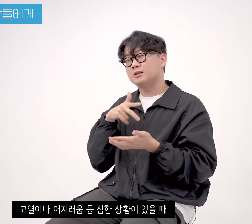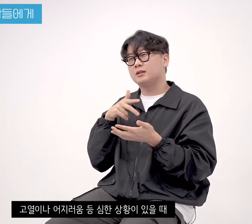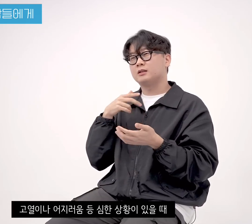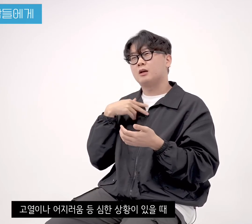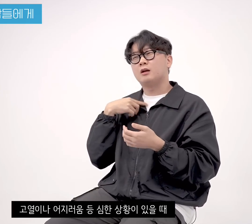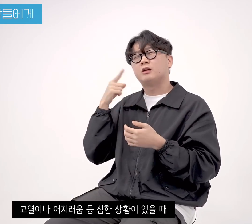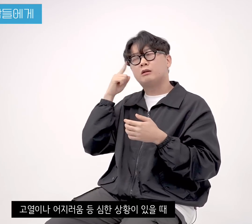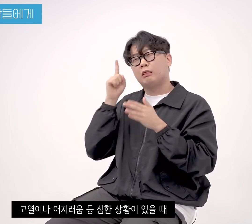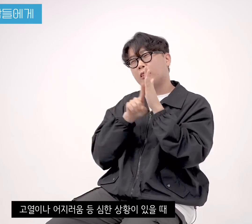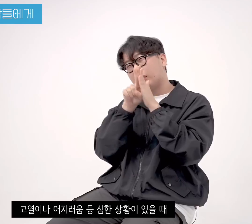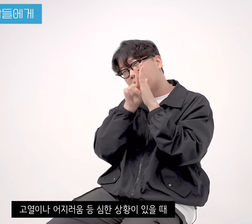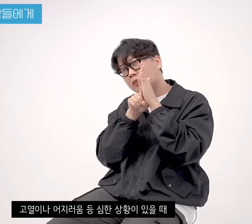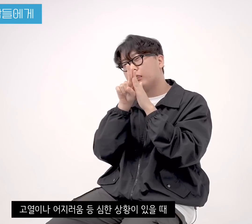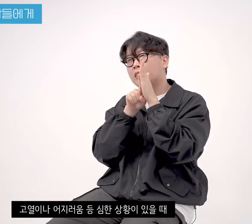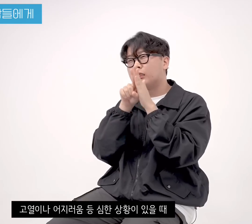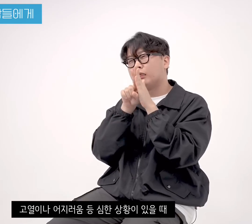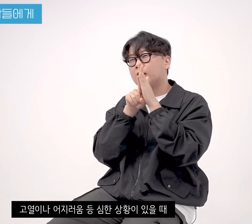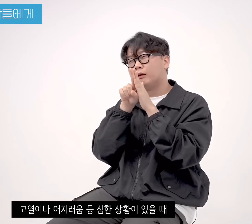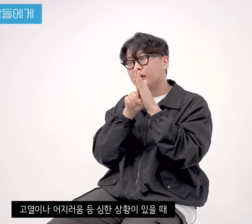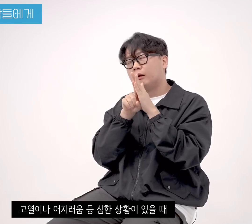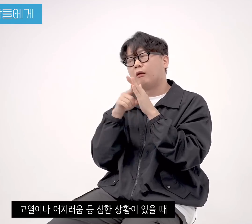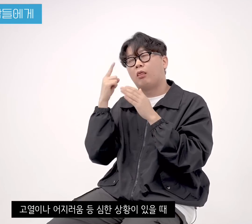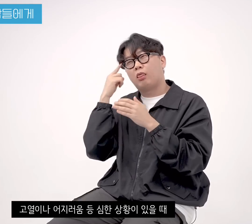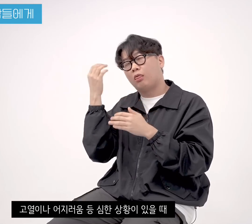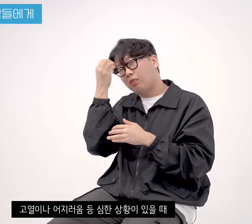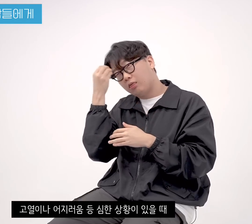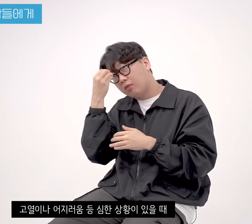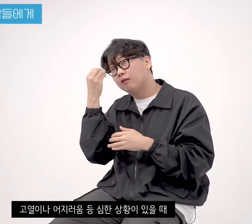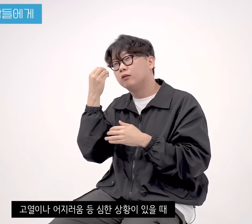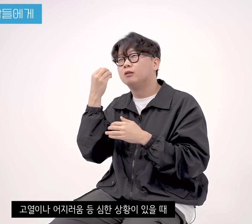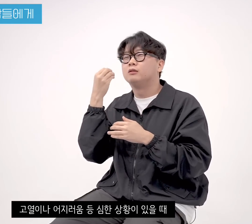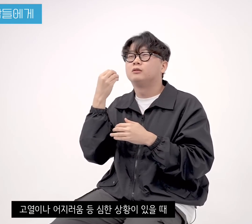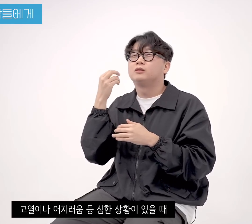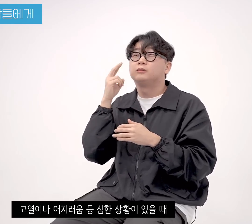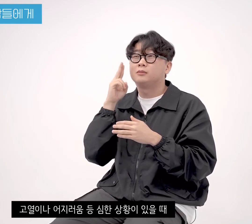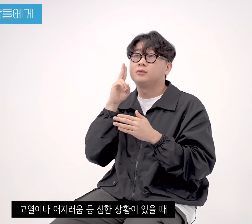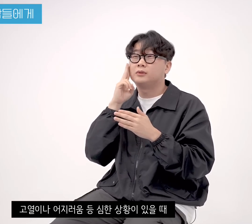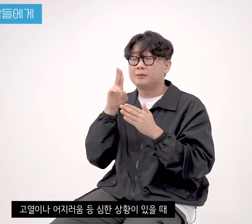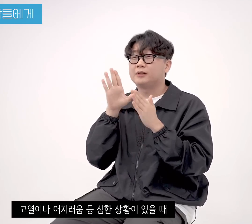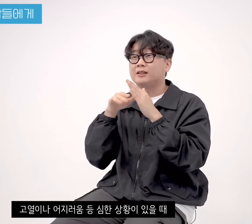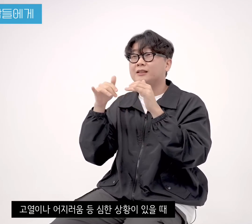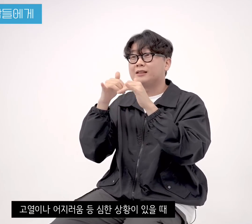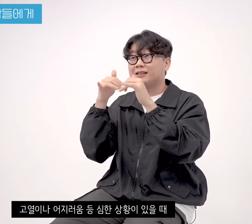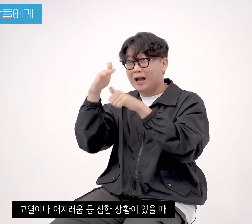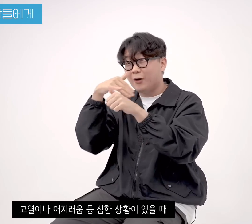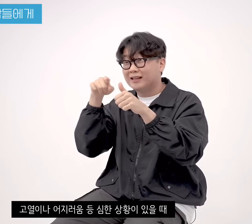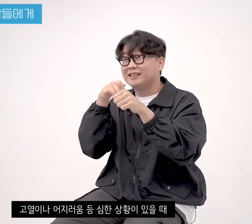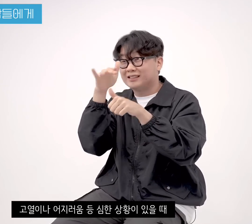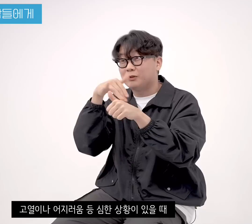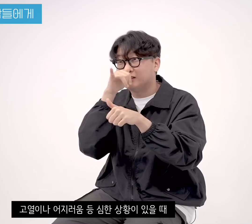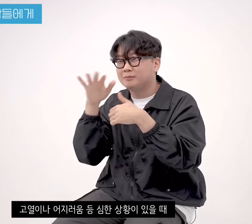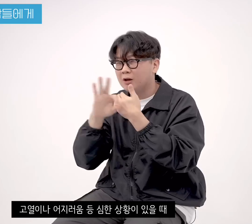there are severe conditions such as high fever or dizziness. You must get surgery